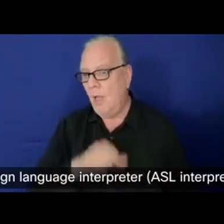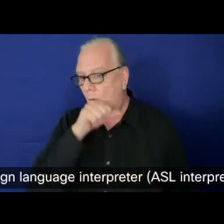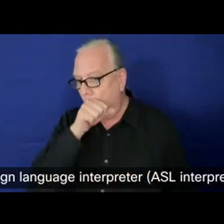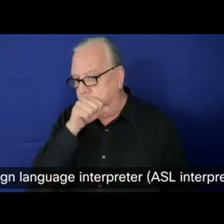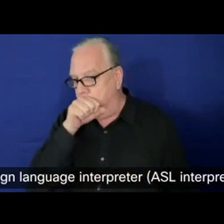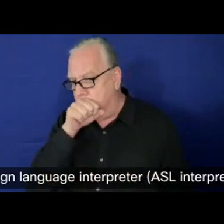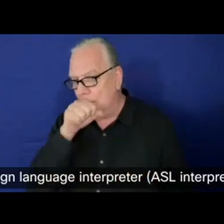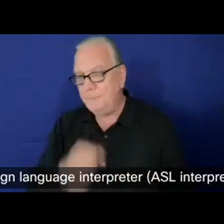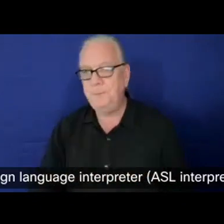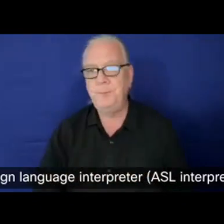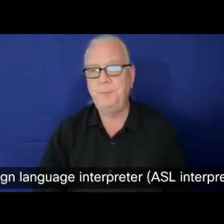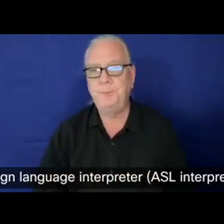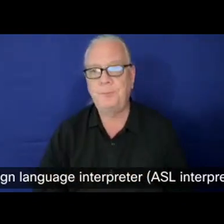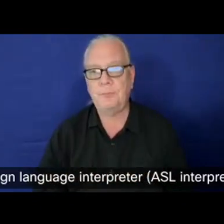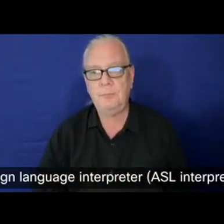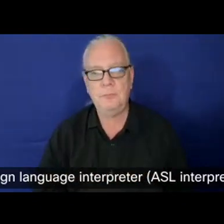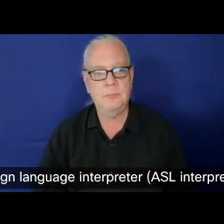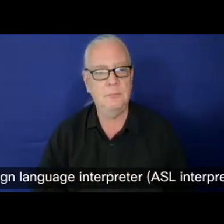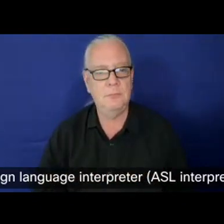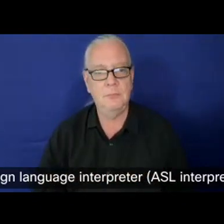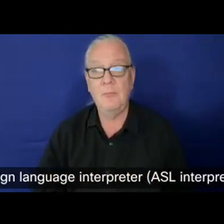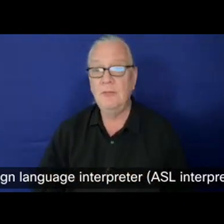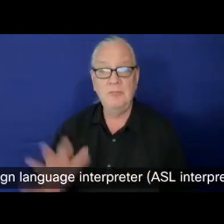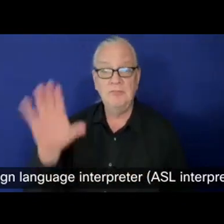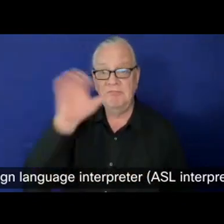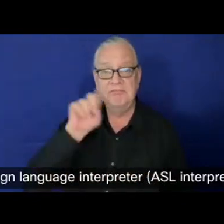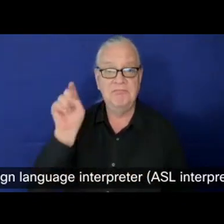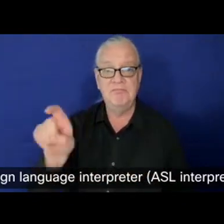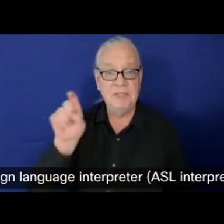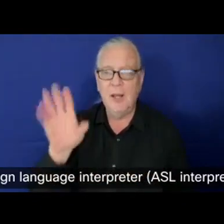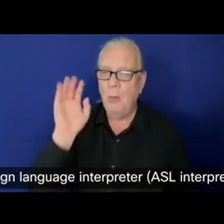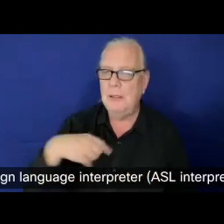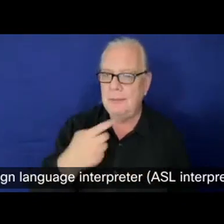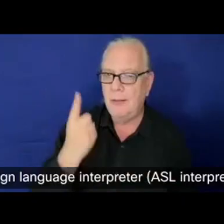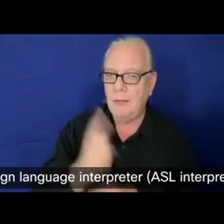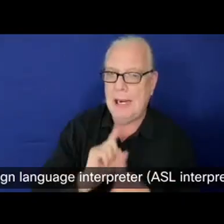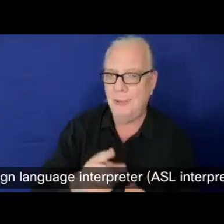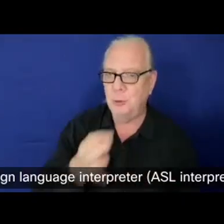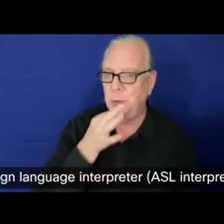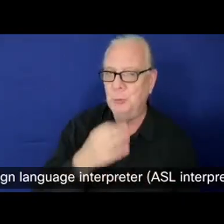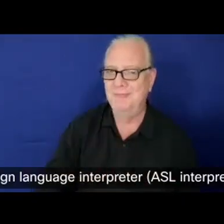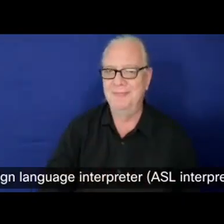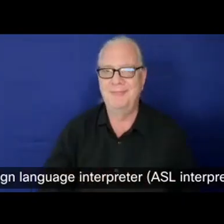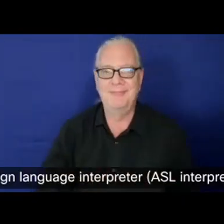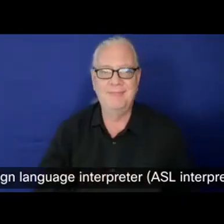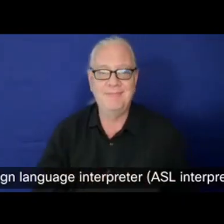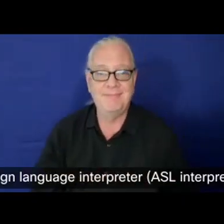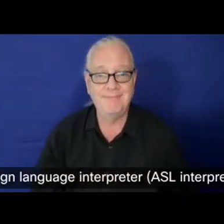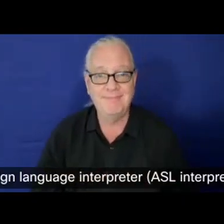a swing at it and don't worry if you get it wrong because we're going to tell you what the right answer is. Which technically